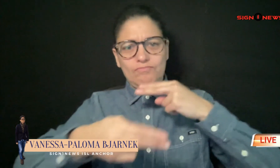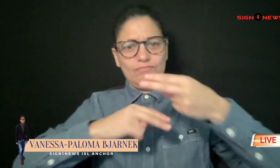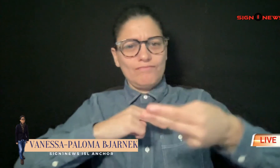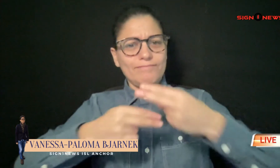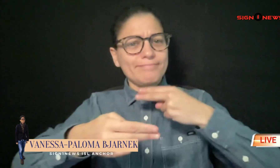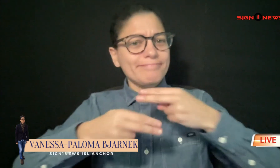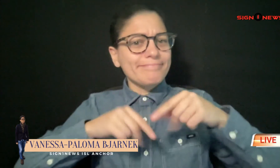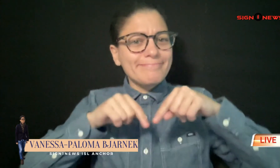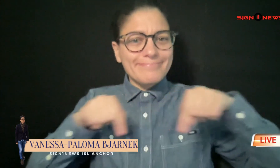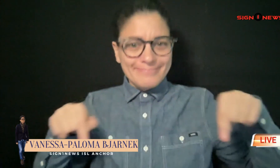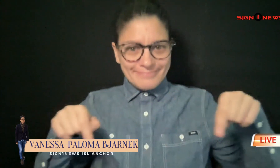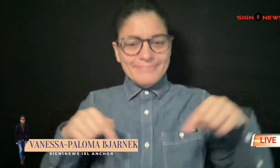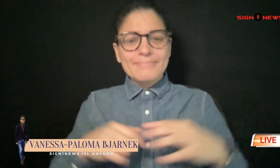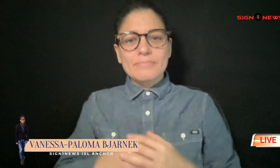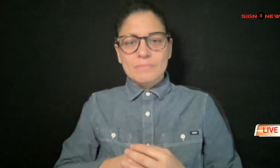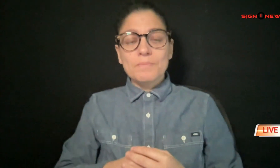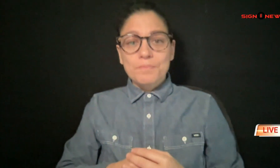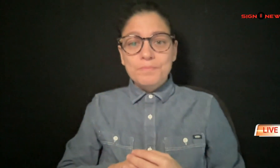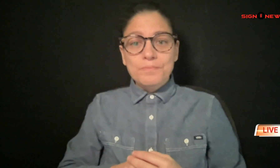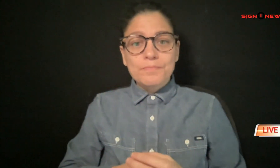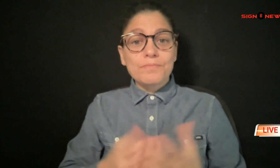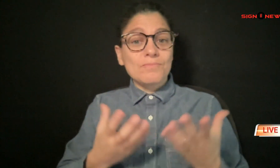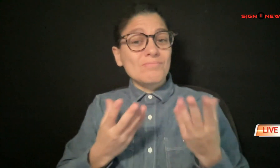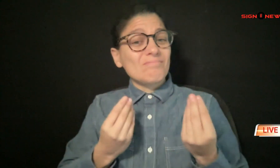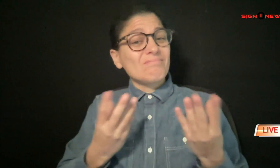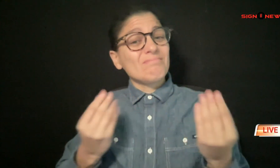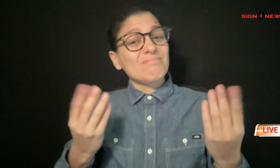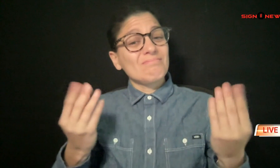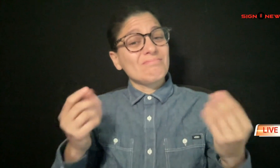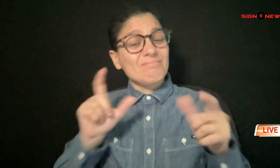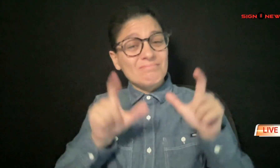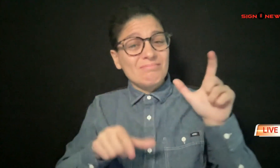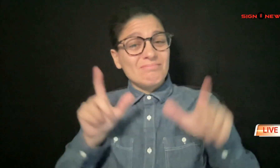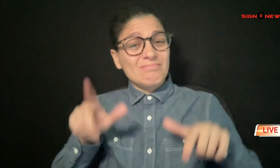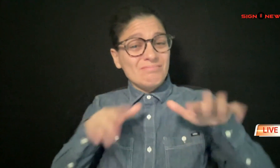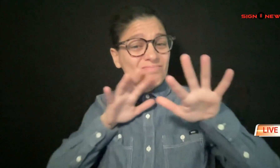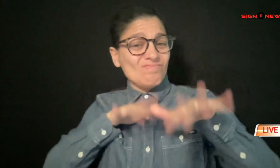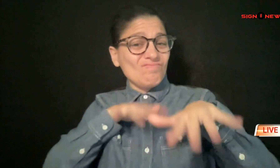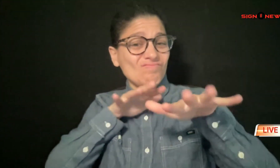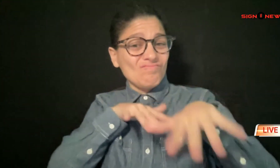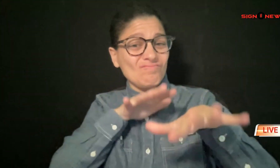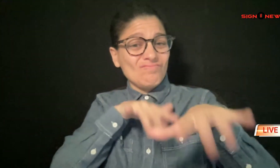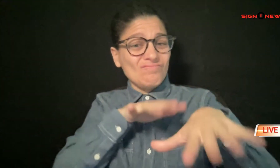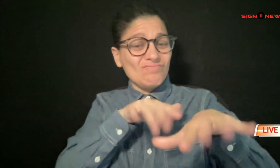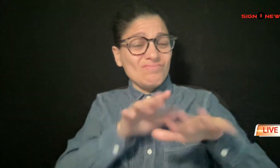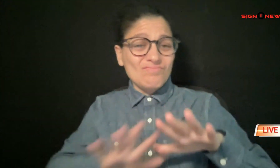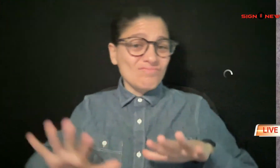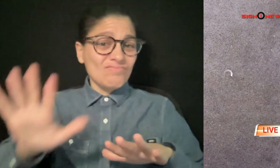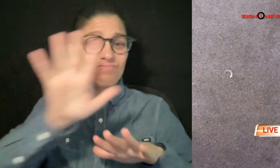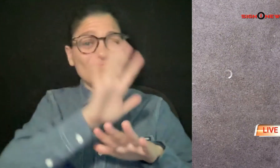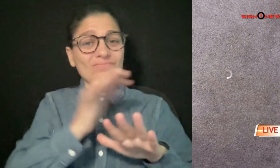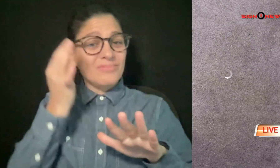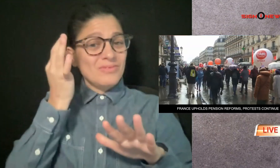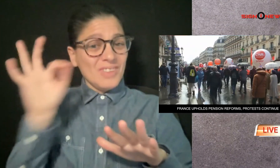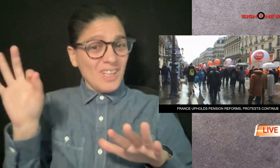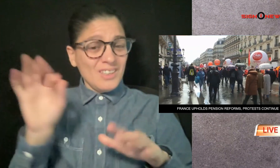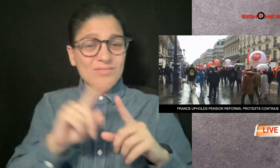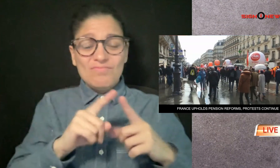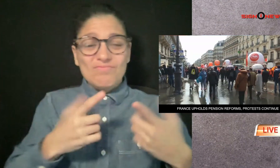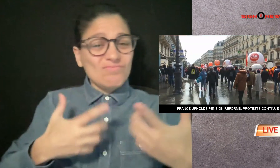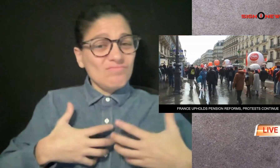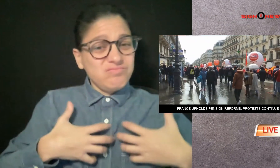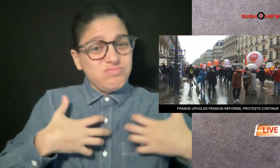comment about this update we may add it at the bottom of the screen hundreds of thousands